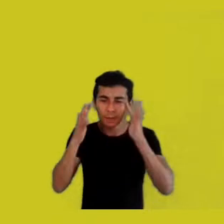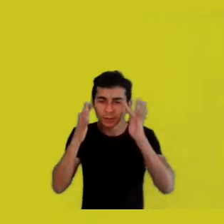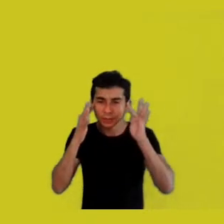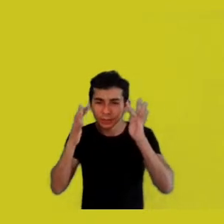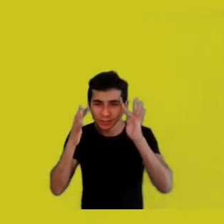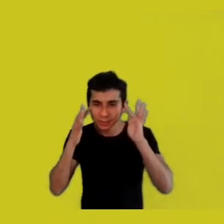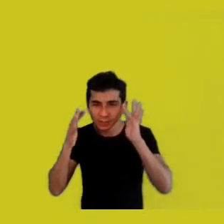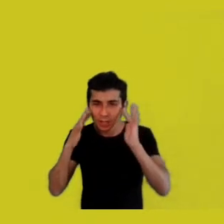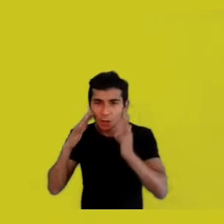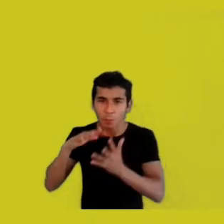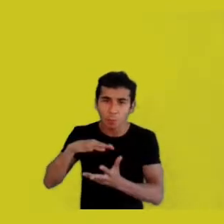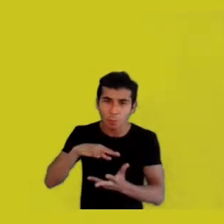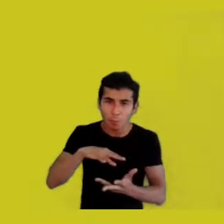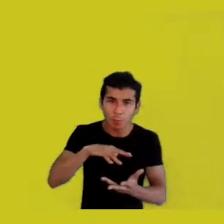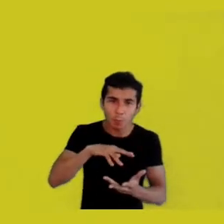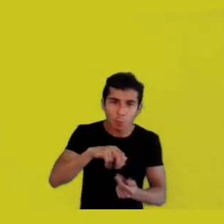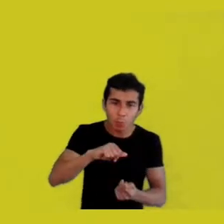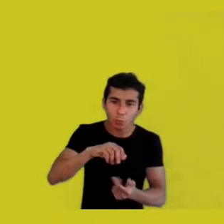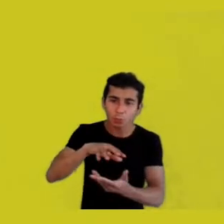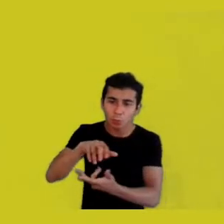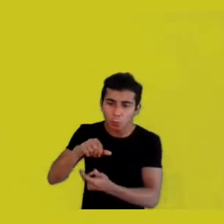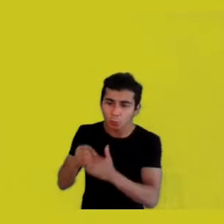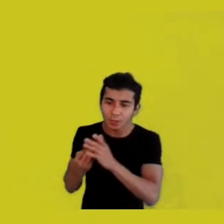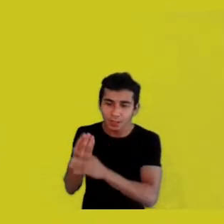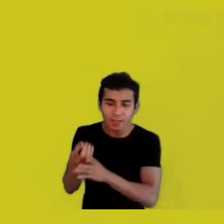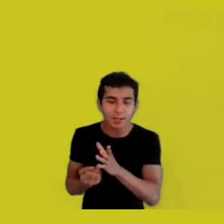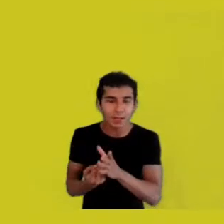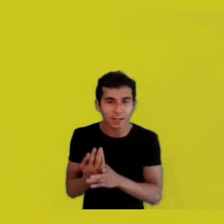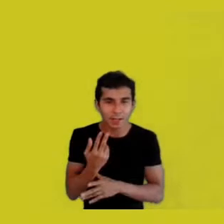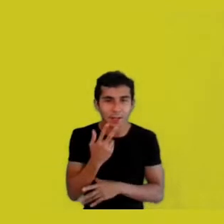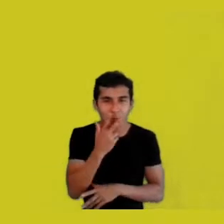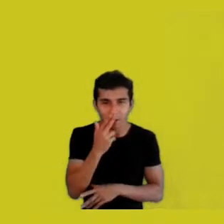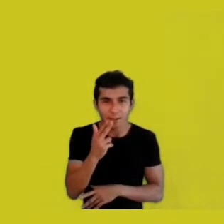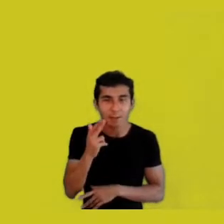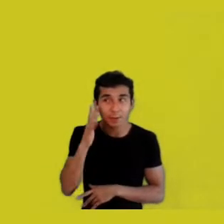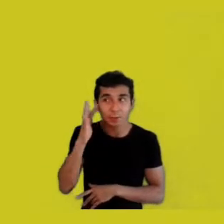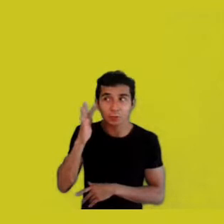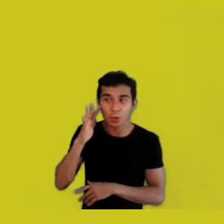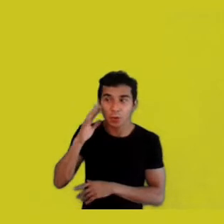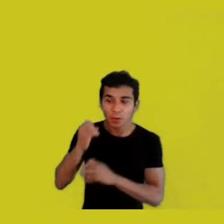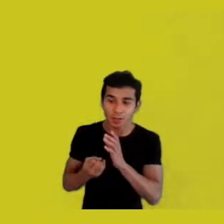these cosmodreams, thinking about dreams